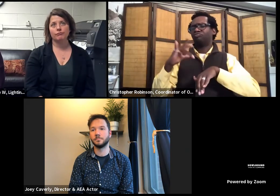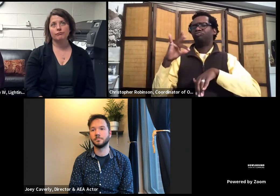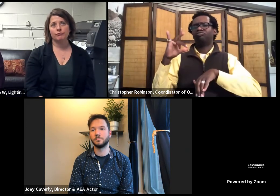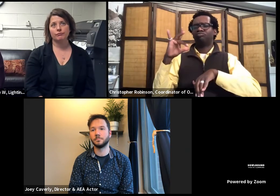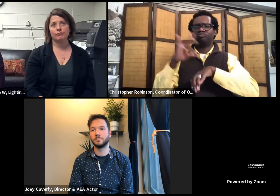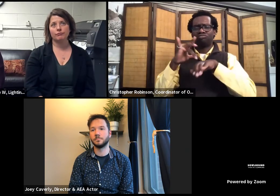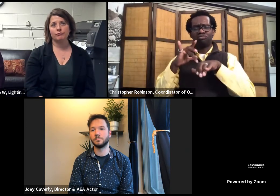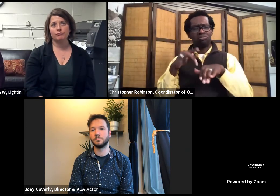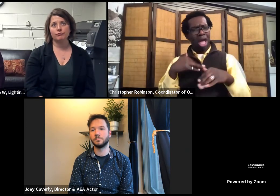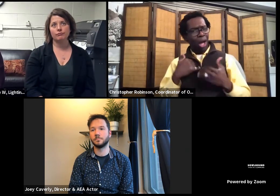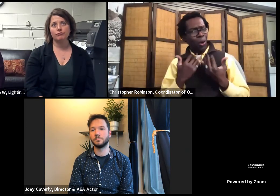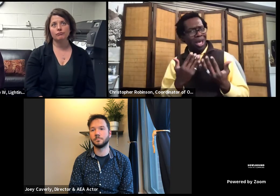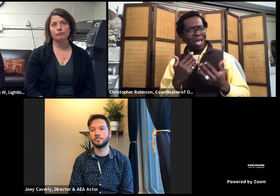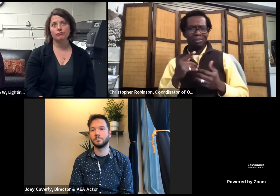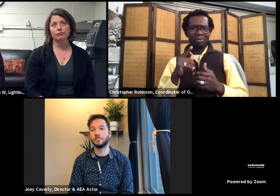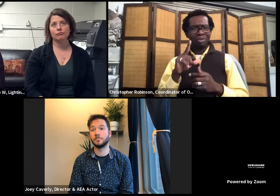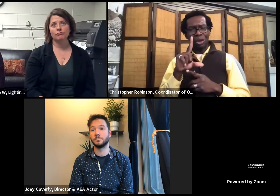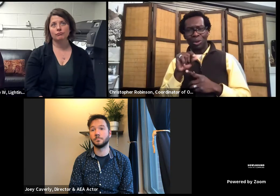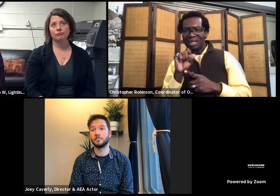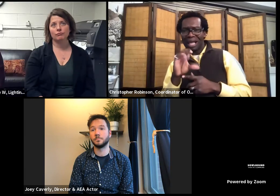we haven't really talked about, stuff we haven't touched on yet?